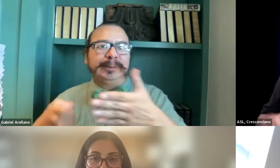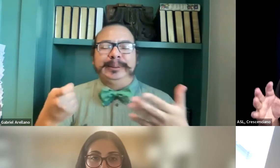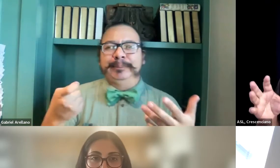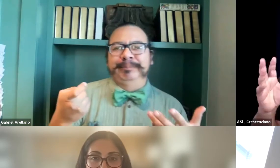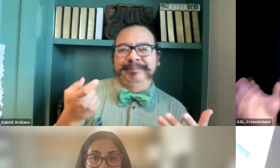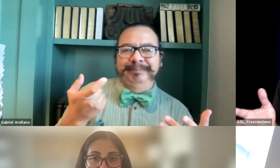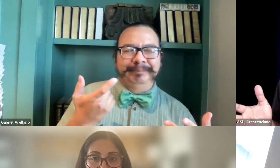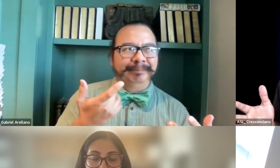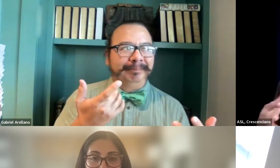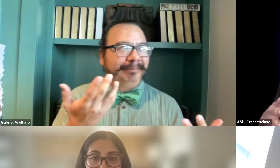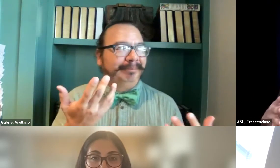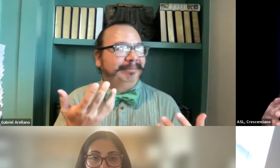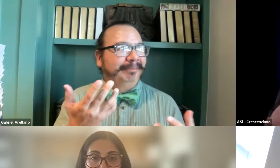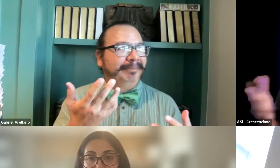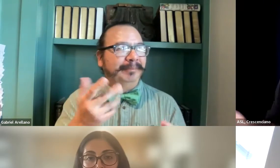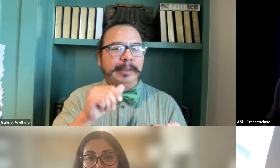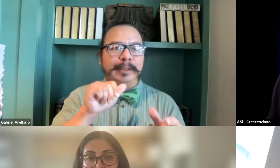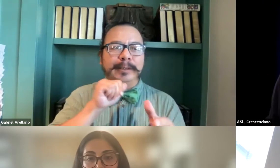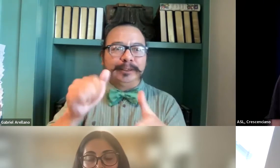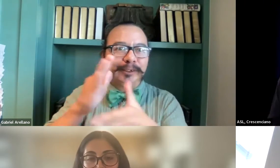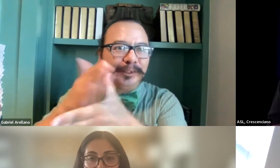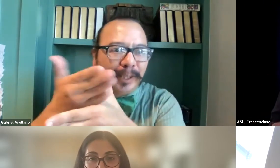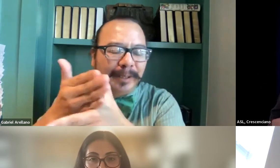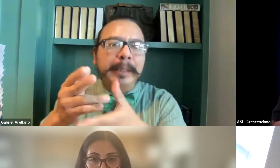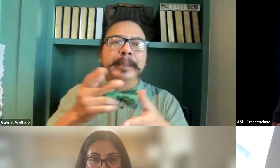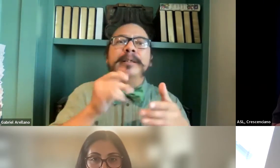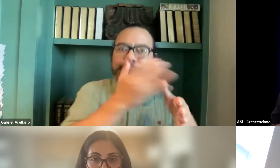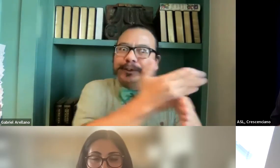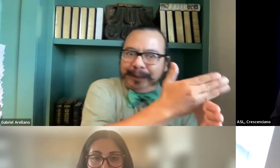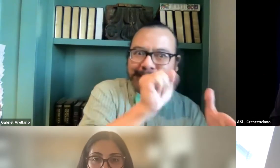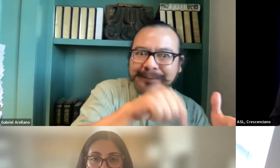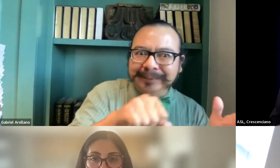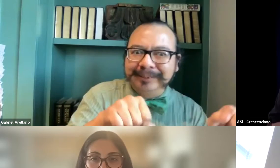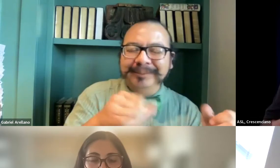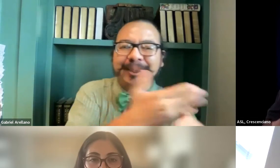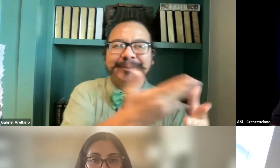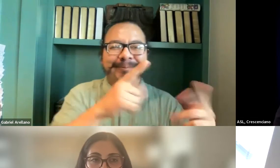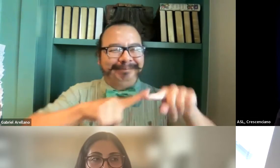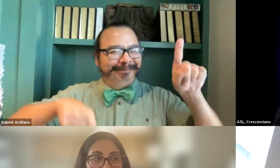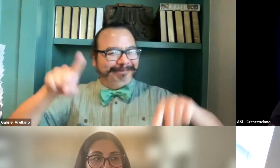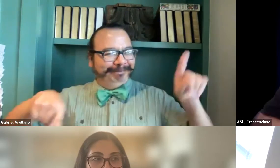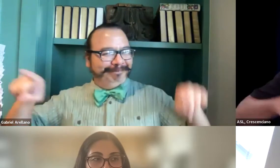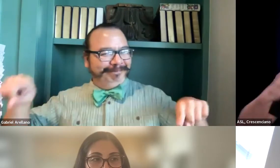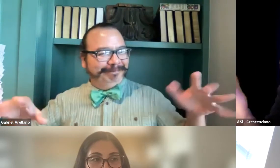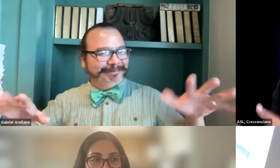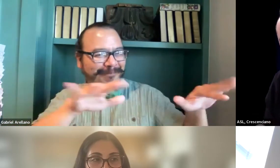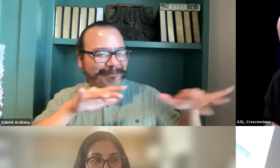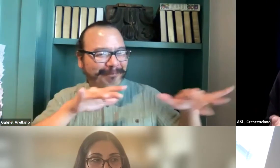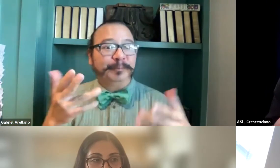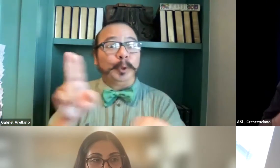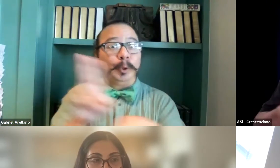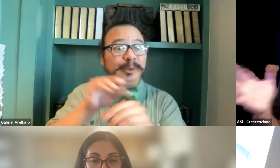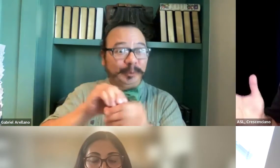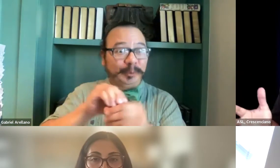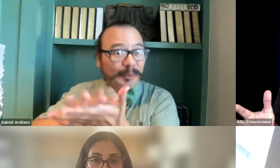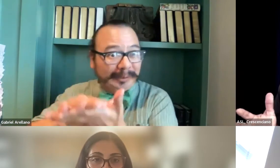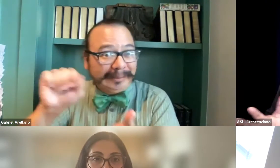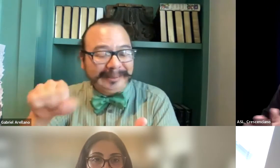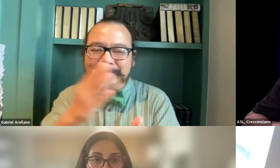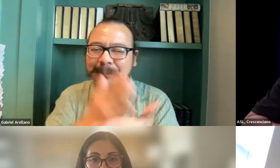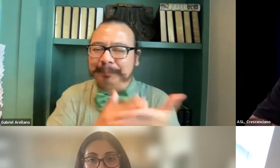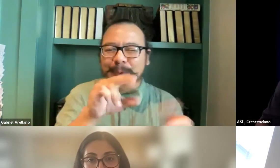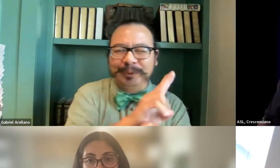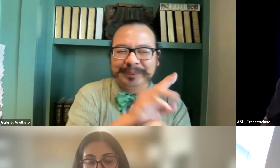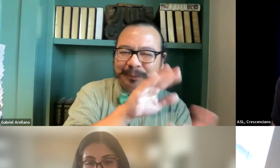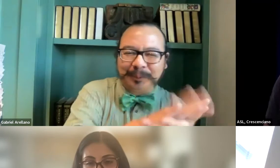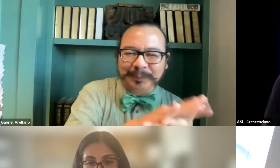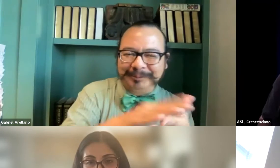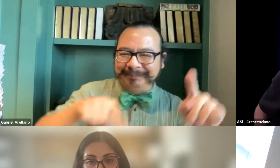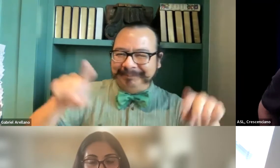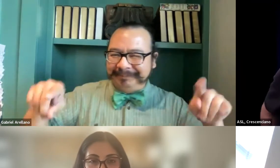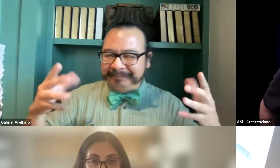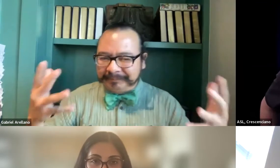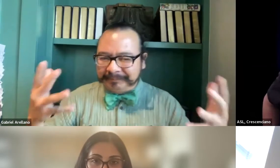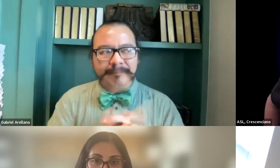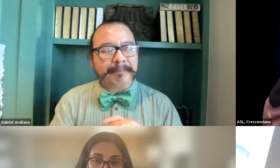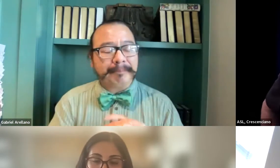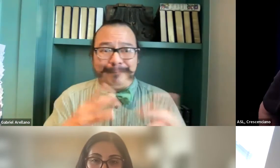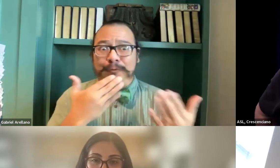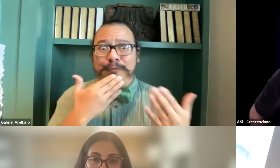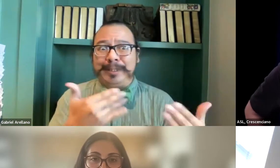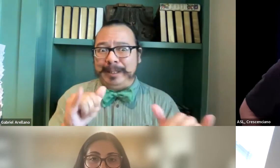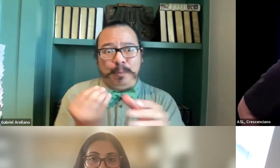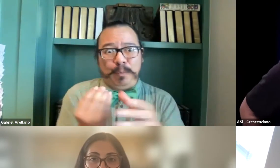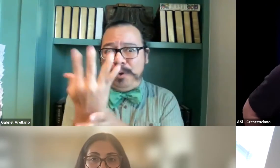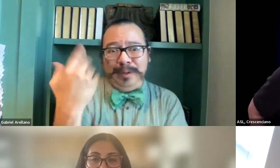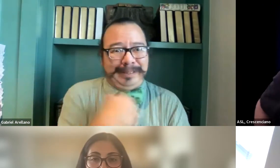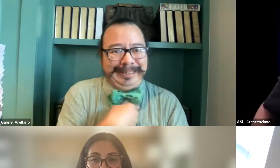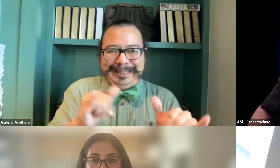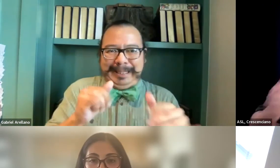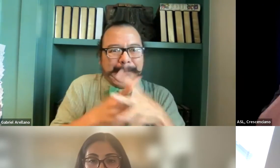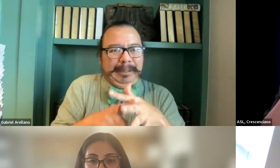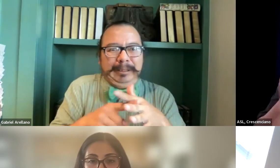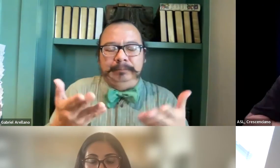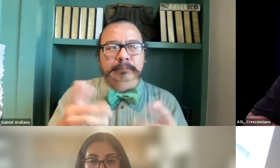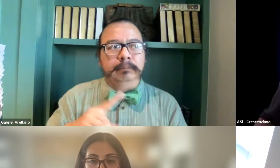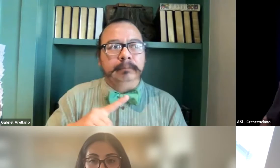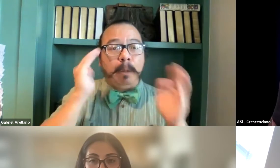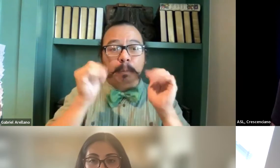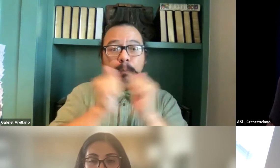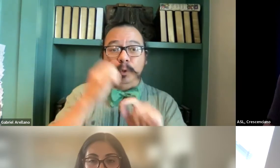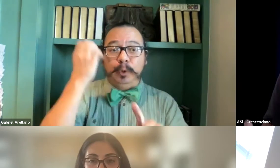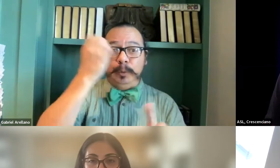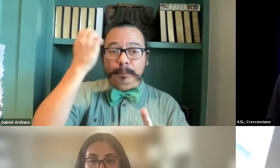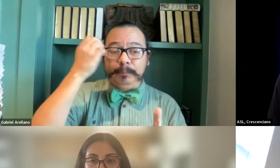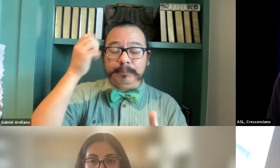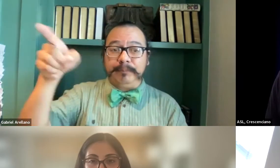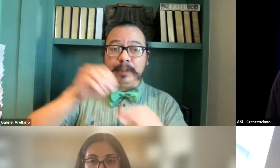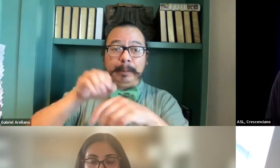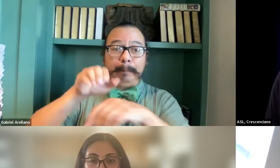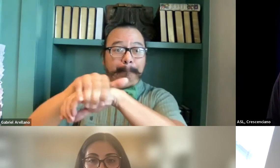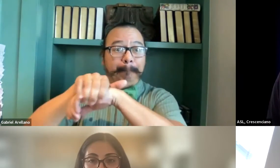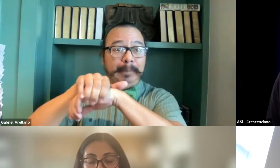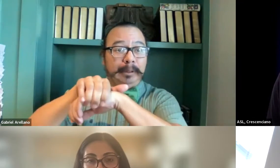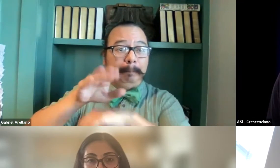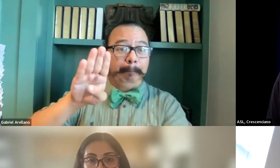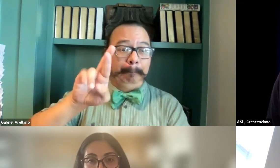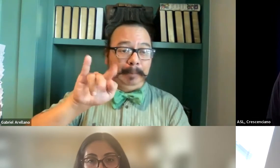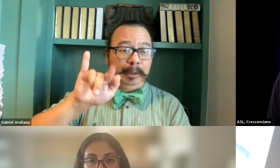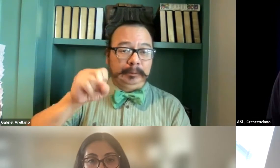ASL, Crescenciano: and sometimes there's a difference in cost. Sometimes it's a difference in signs that are related. Sometimes you're the same, some are shared, some are not shared. Things are all across the board. Some are used in schools, and some are not like, I said, I get. These are kind of spread. We're at a growth phase. We're at a beginning phase at this point.